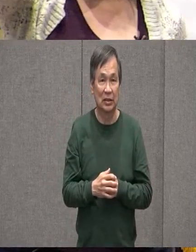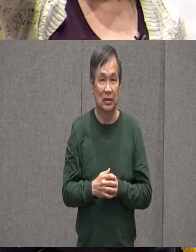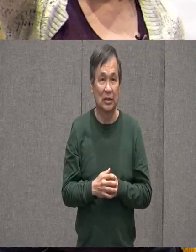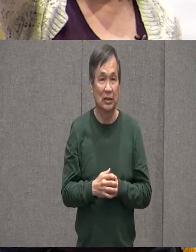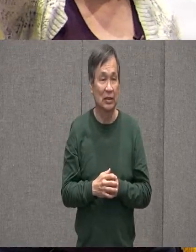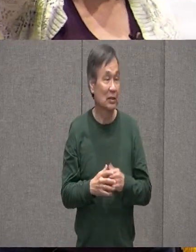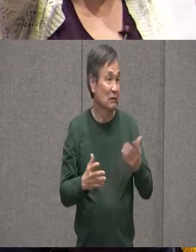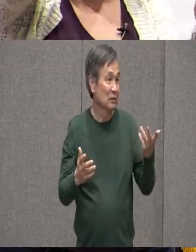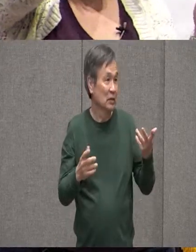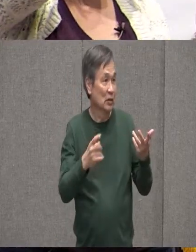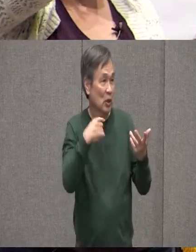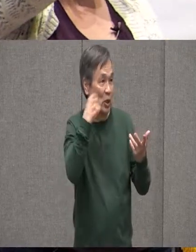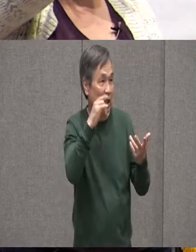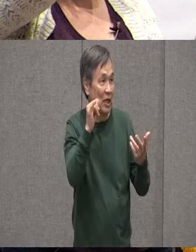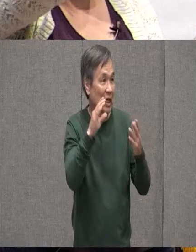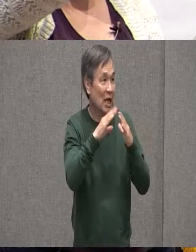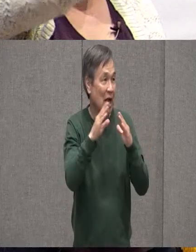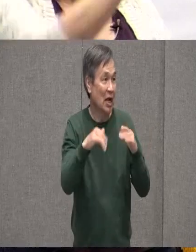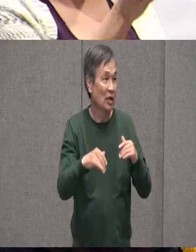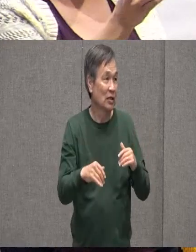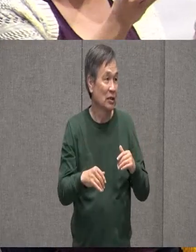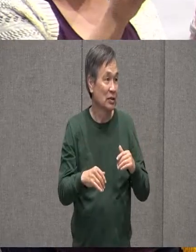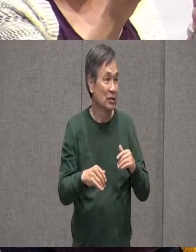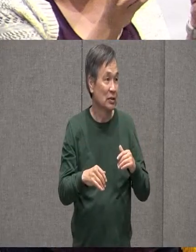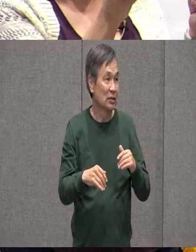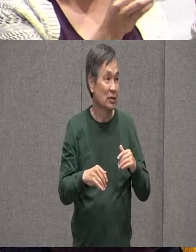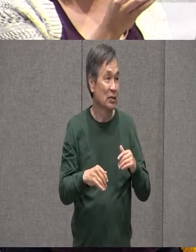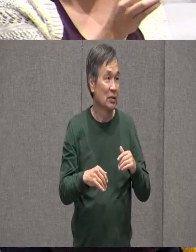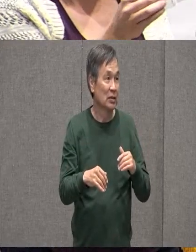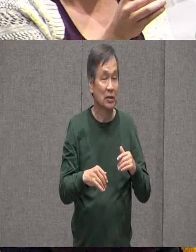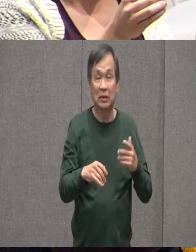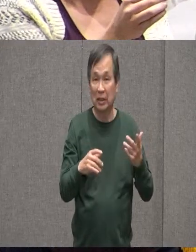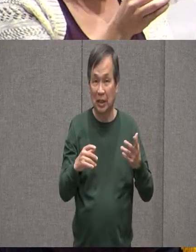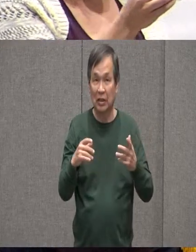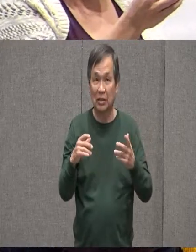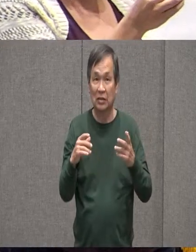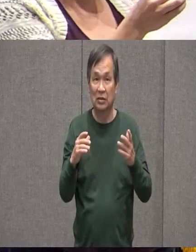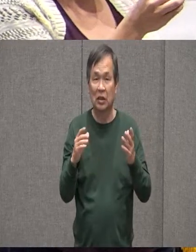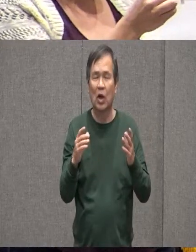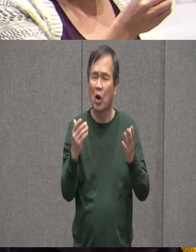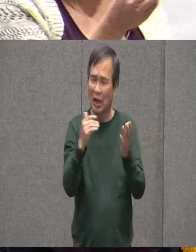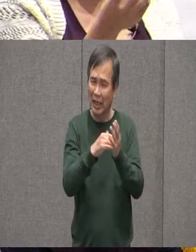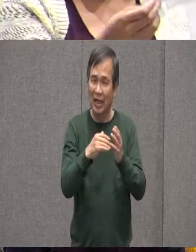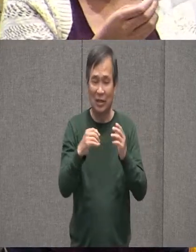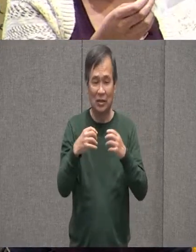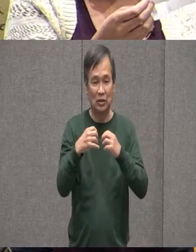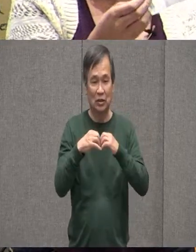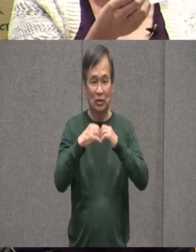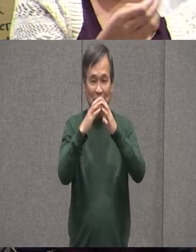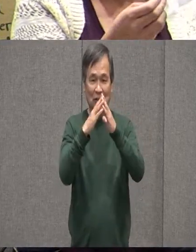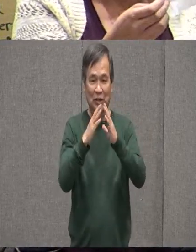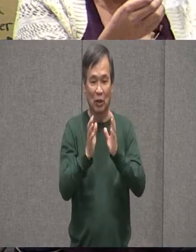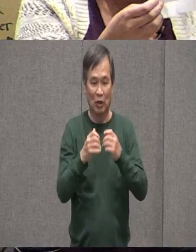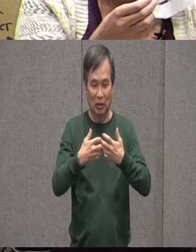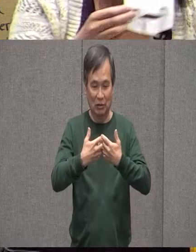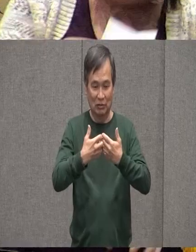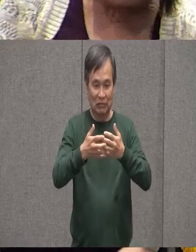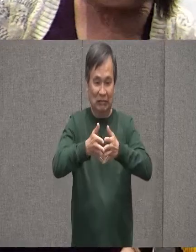[Mrs Rudd] Very cool. See that, you can even turn it this way, (mimics paper whooshing) and it can go up and down. So again, you can experiment and play with these